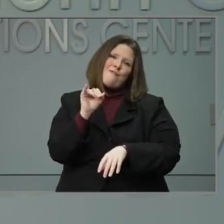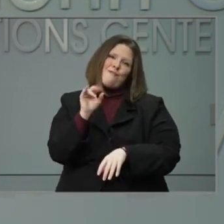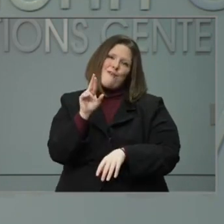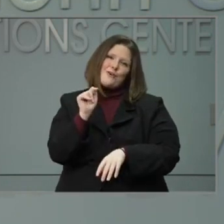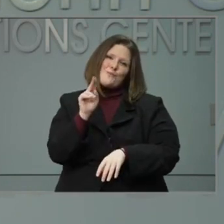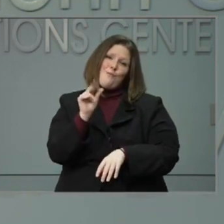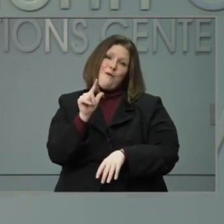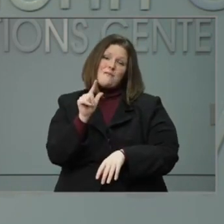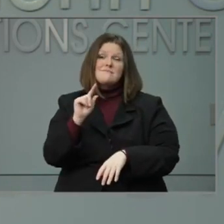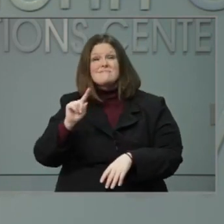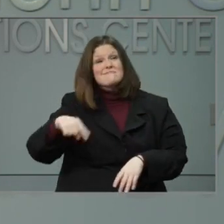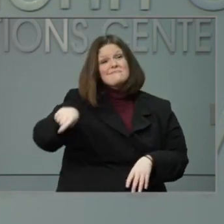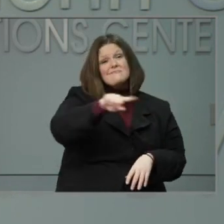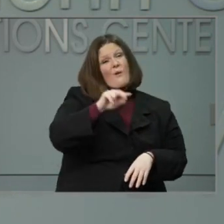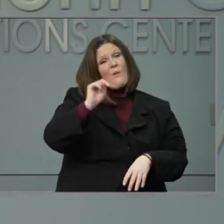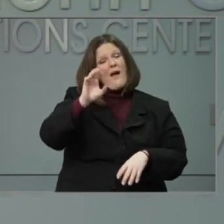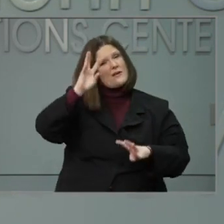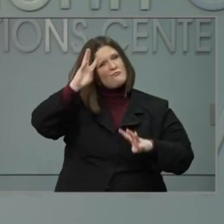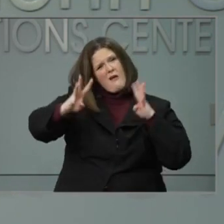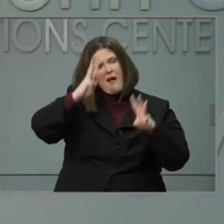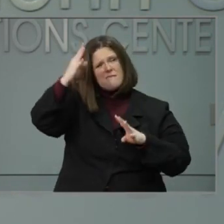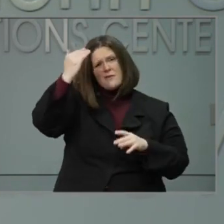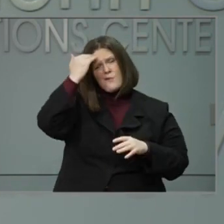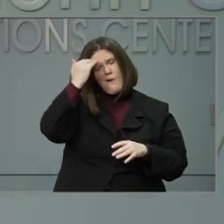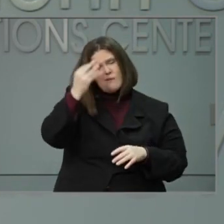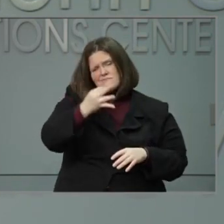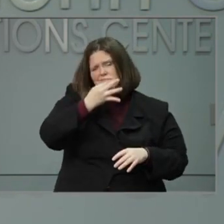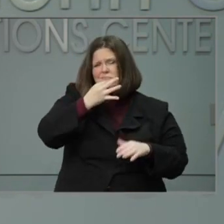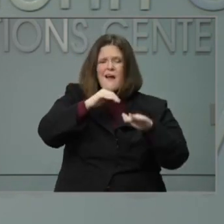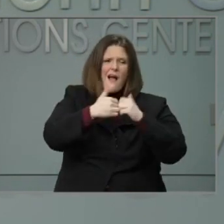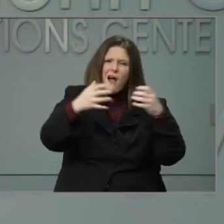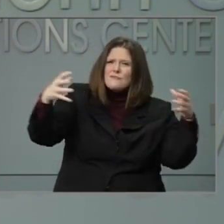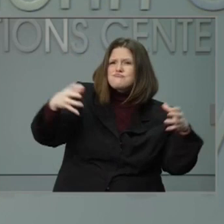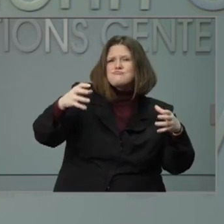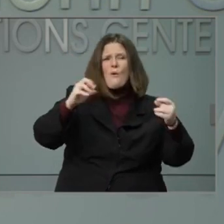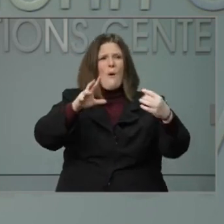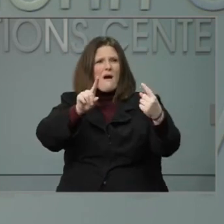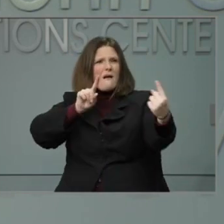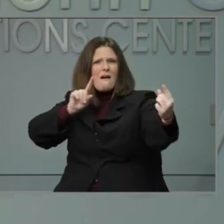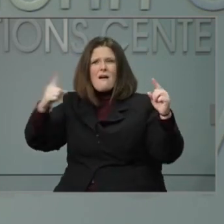OR BETTER YET, CONNECT VIRTUALLY. I KNOW NORTH CAROLINIANS ARE